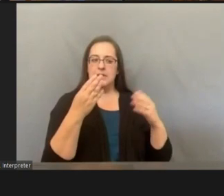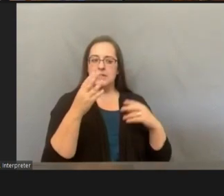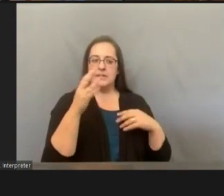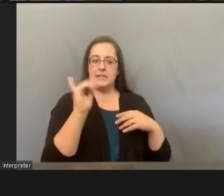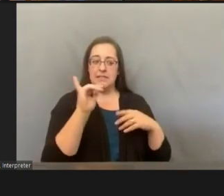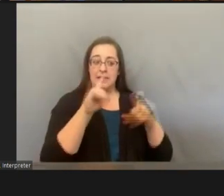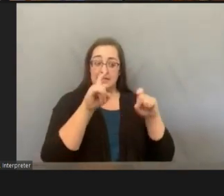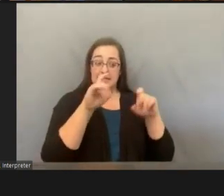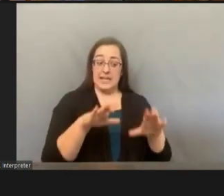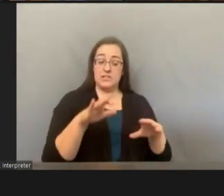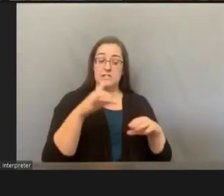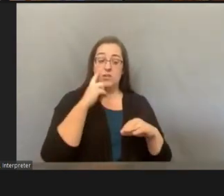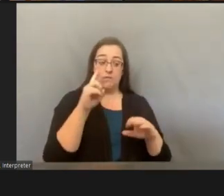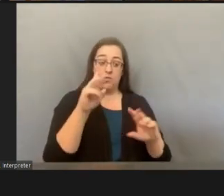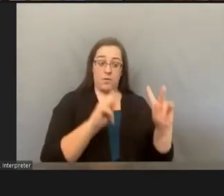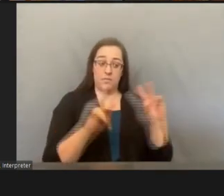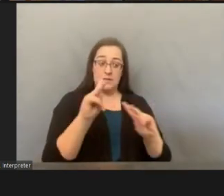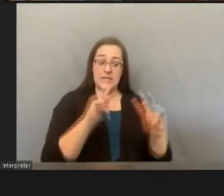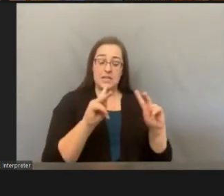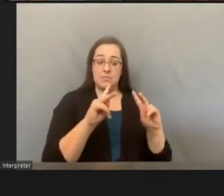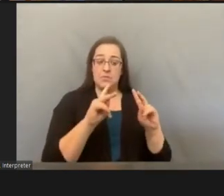MY QUESTION TODAY IS HAVE YOU